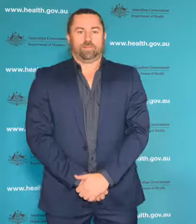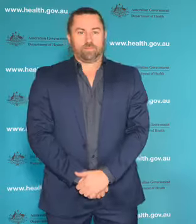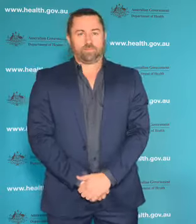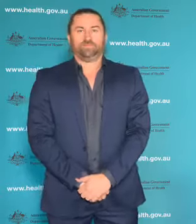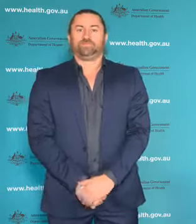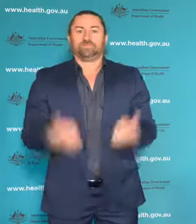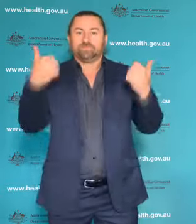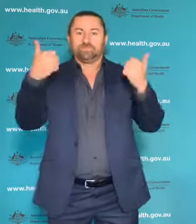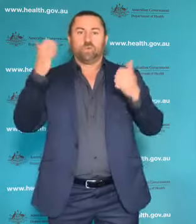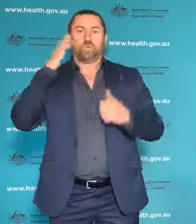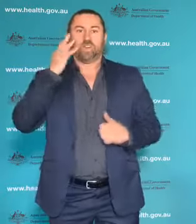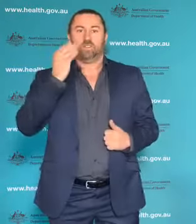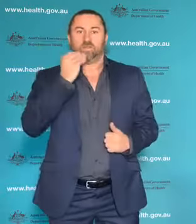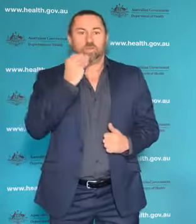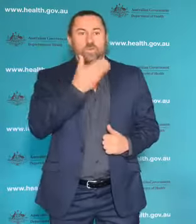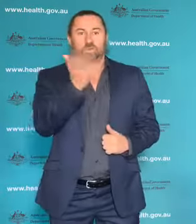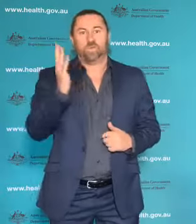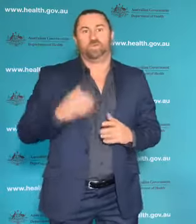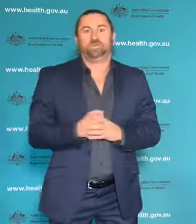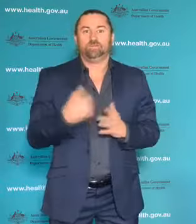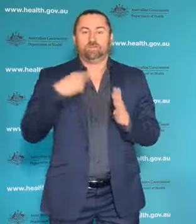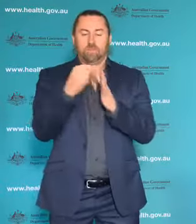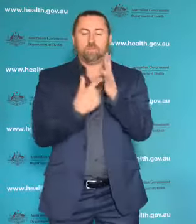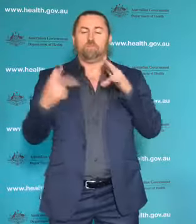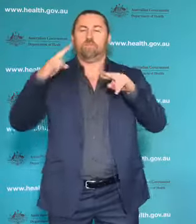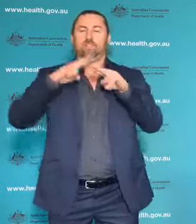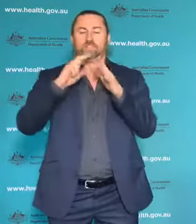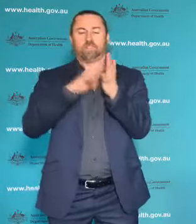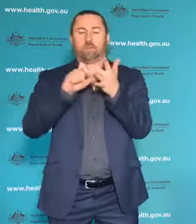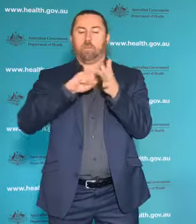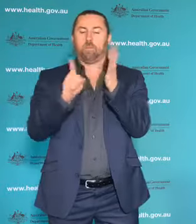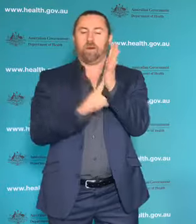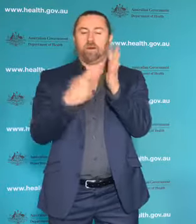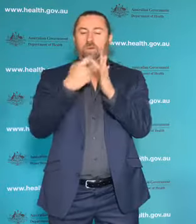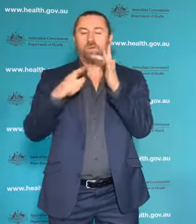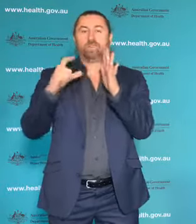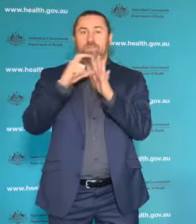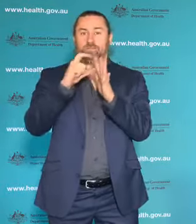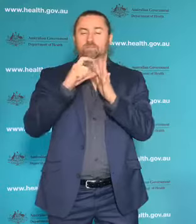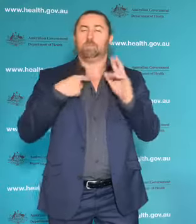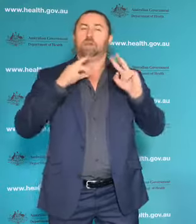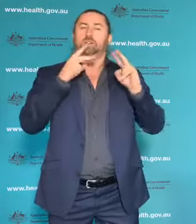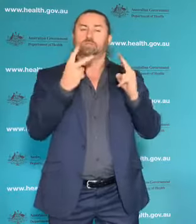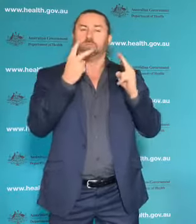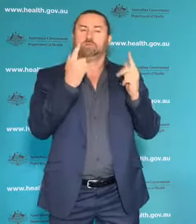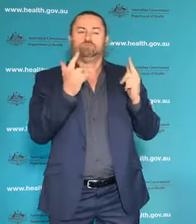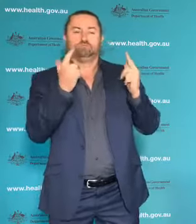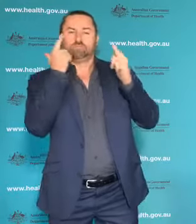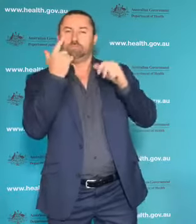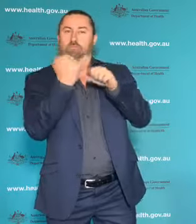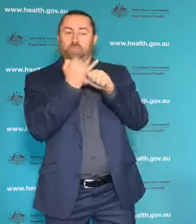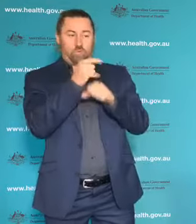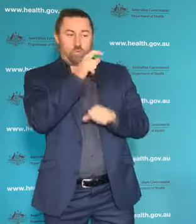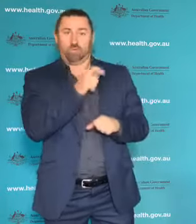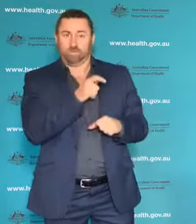Good afternoon everybody. My name is Professor Michael Kidd, Deputy Chief Medical Officer here at the Department of Health in Canberra.